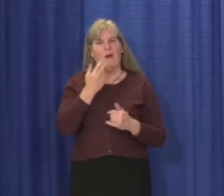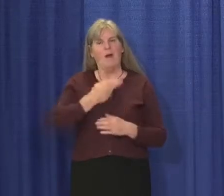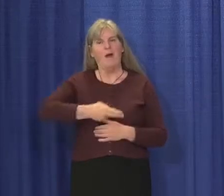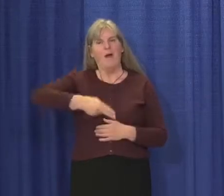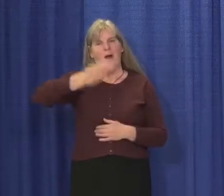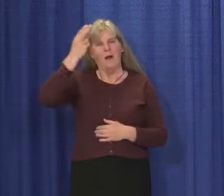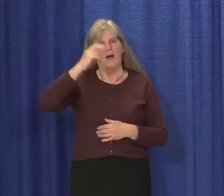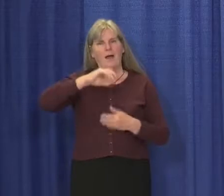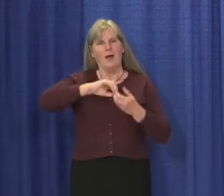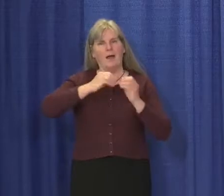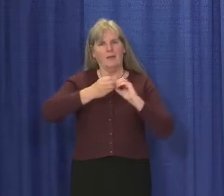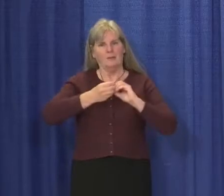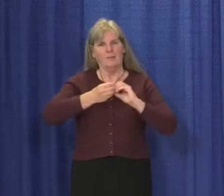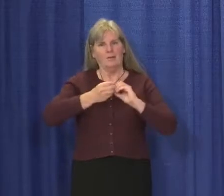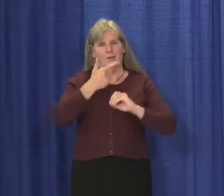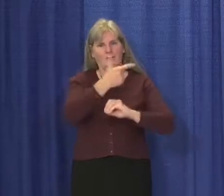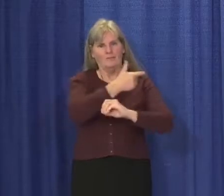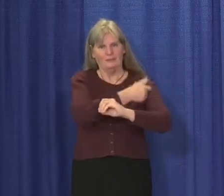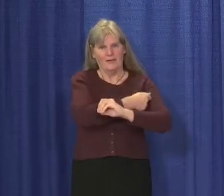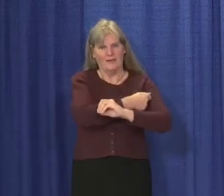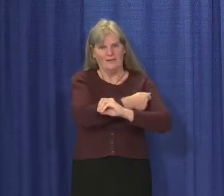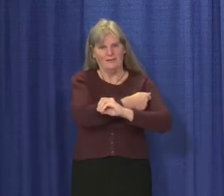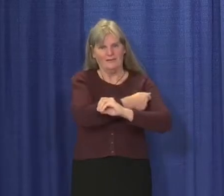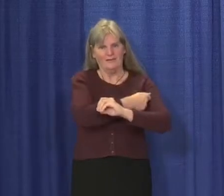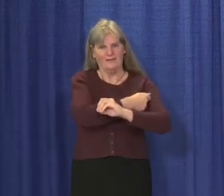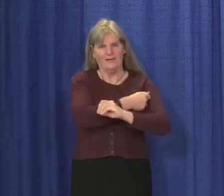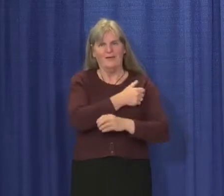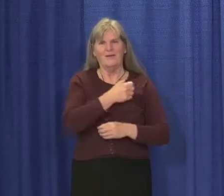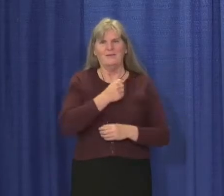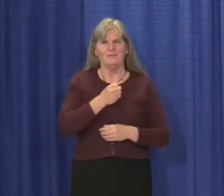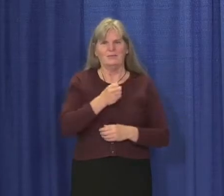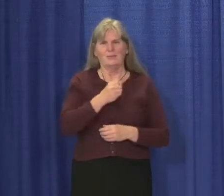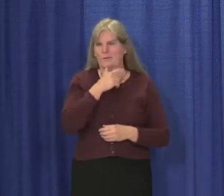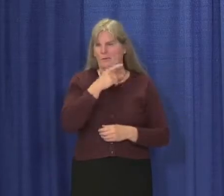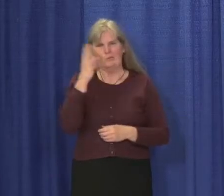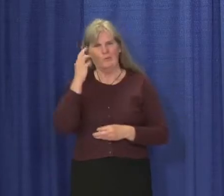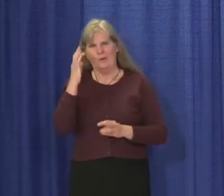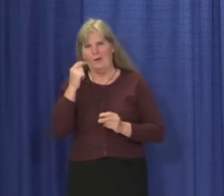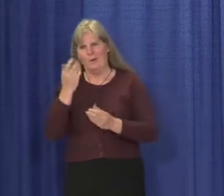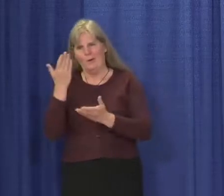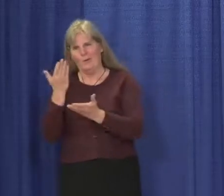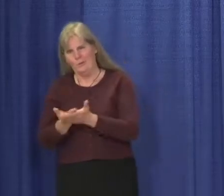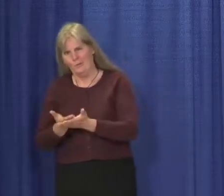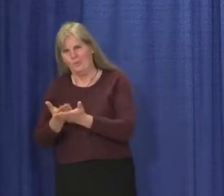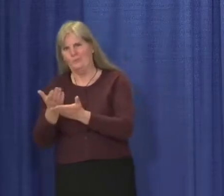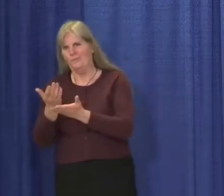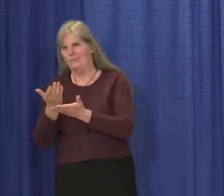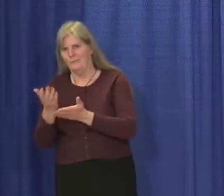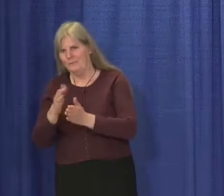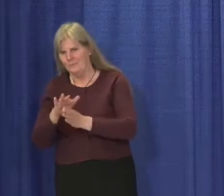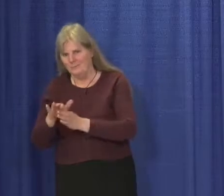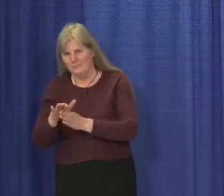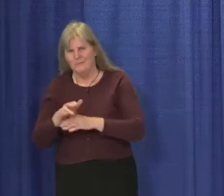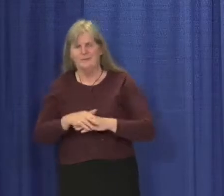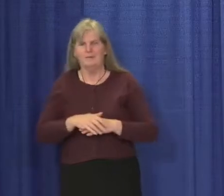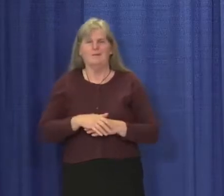and uptake so it becomes a moot argument and I think it's important to be talking about